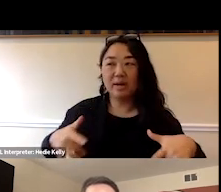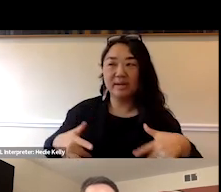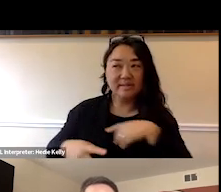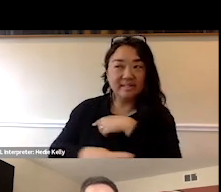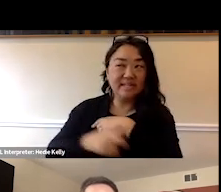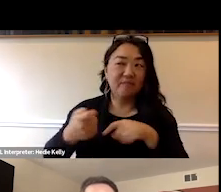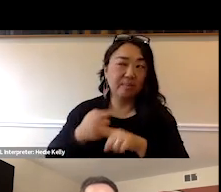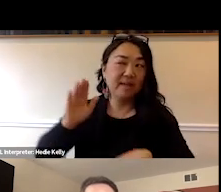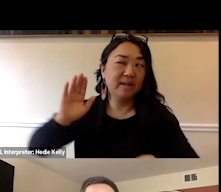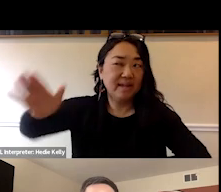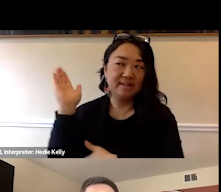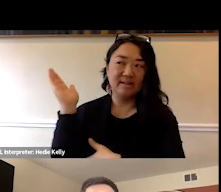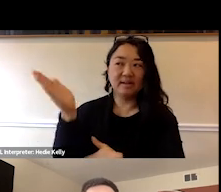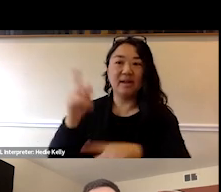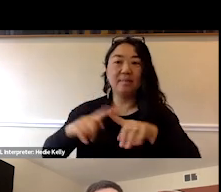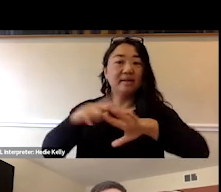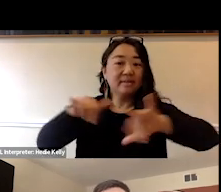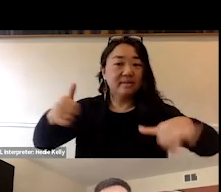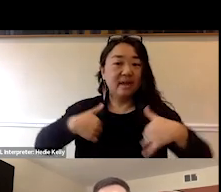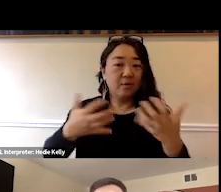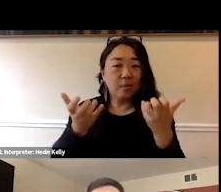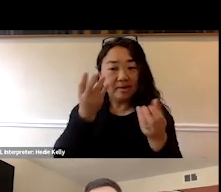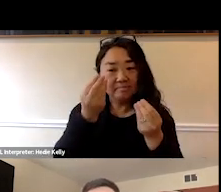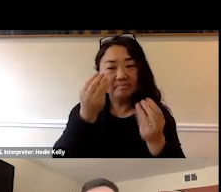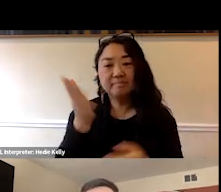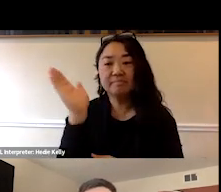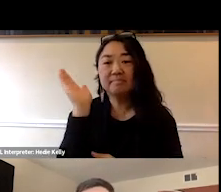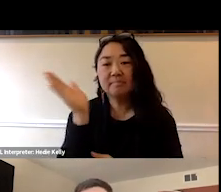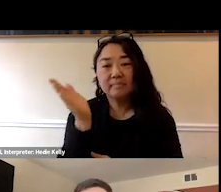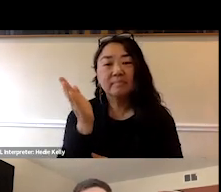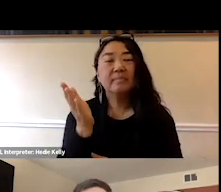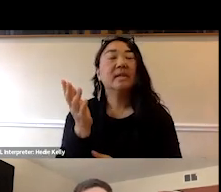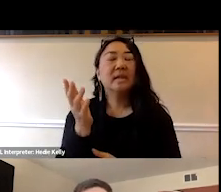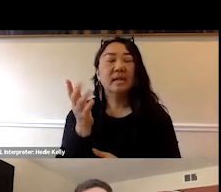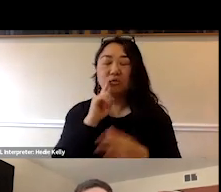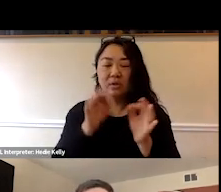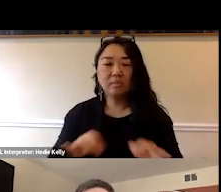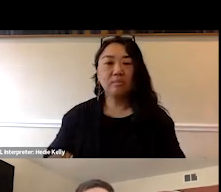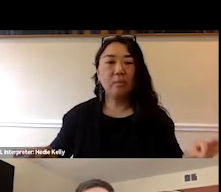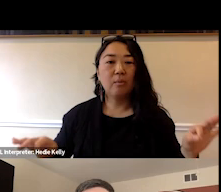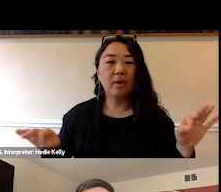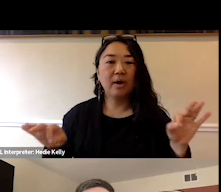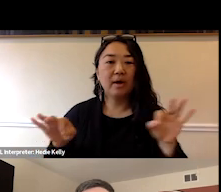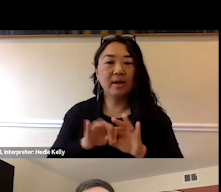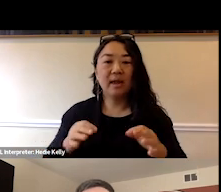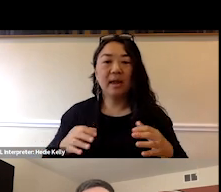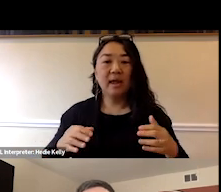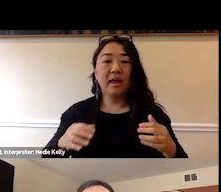thunder, but at the same time, I do want to say that it's important to get accessibility in as early as possible.